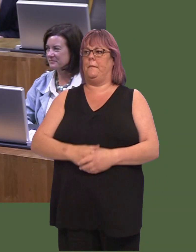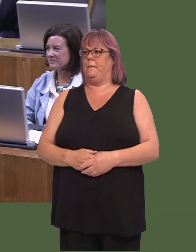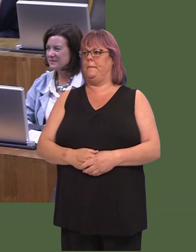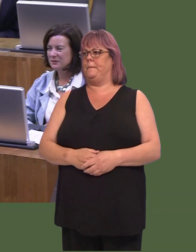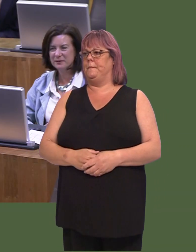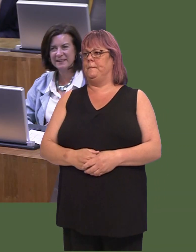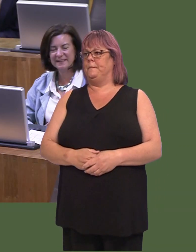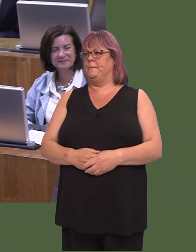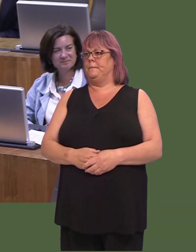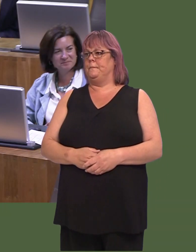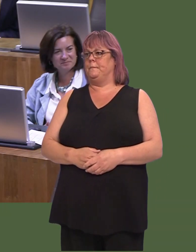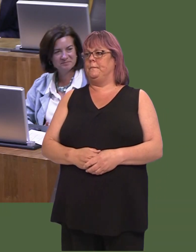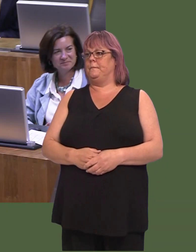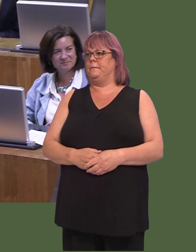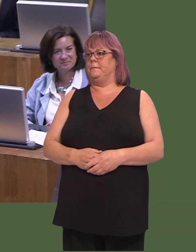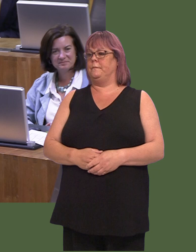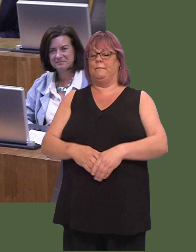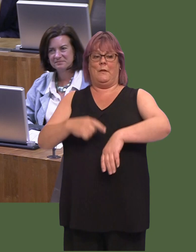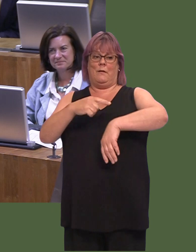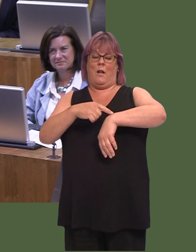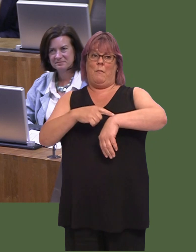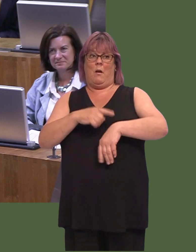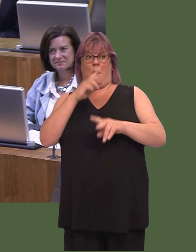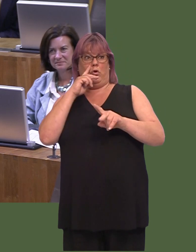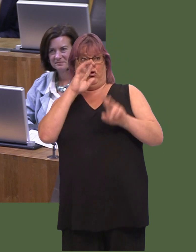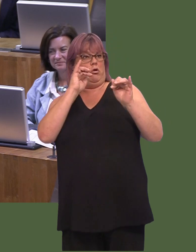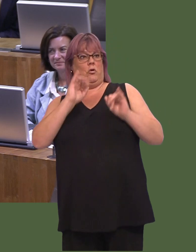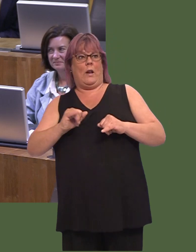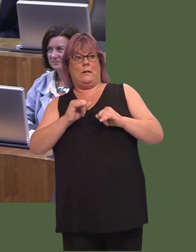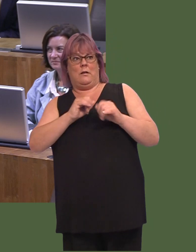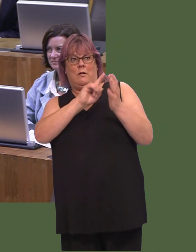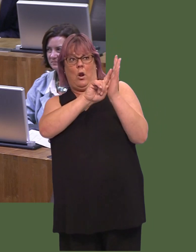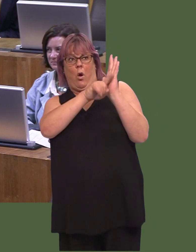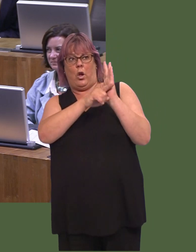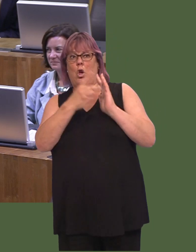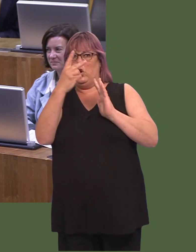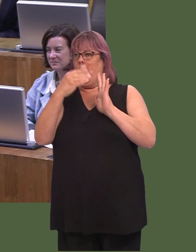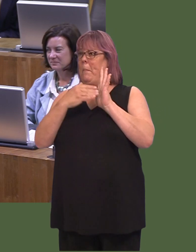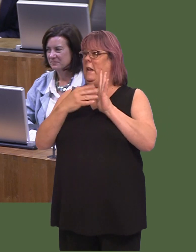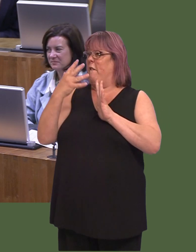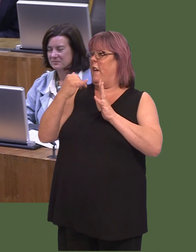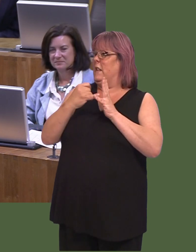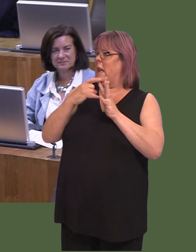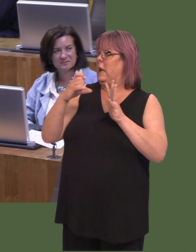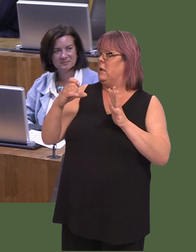Carwyn Jones AM: In two minutes and five seconds, because I looked at the clock, the Member